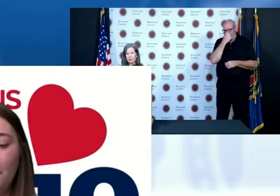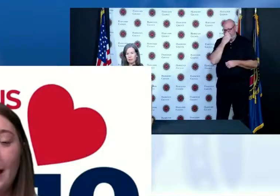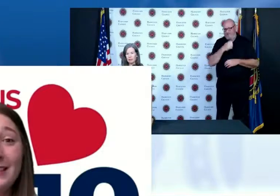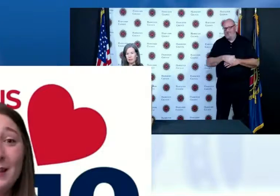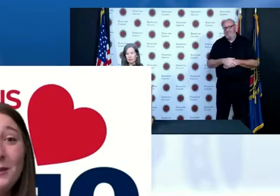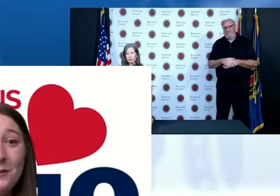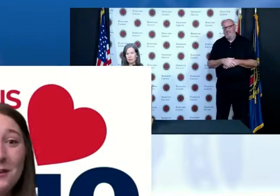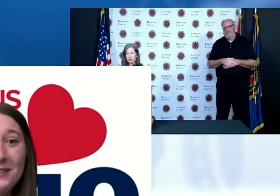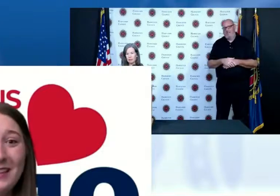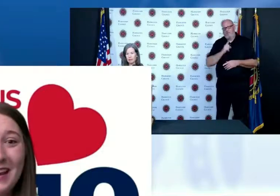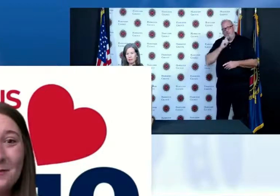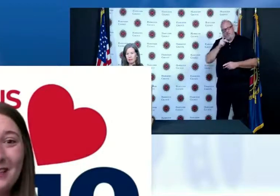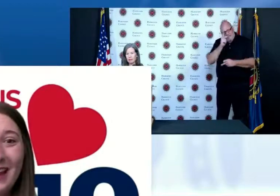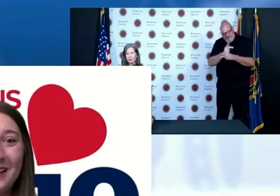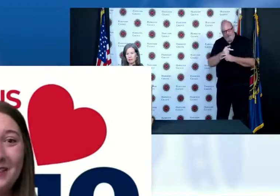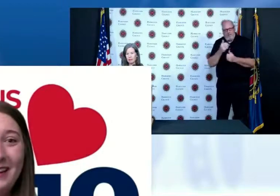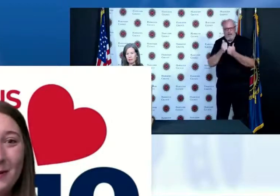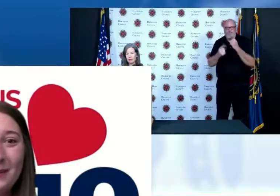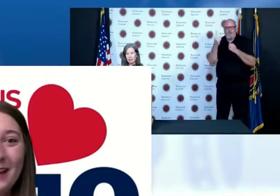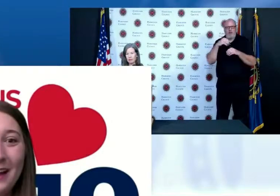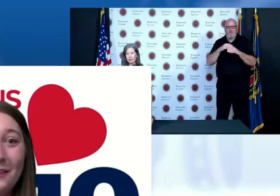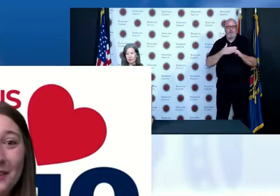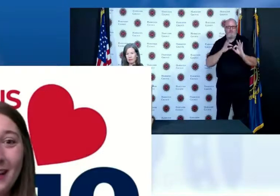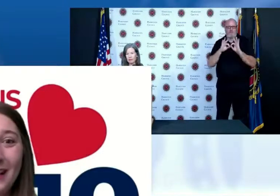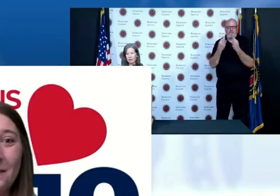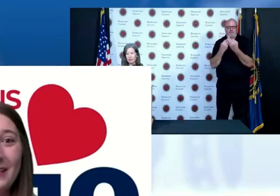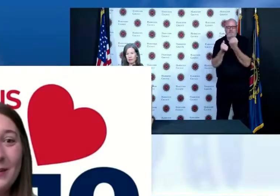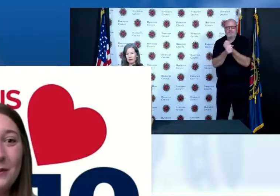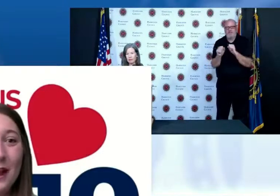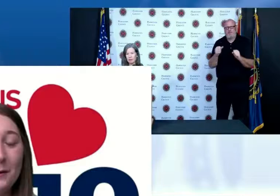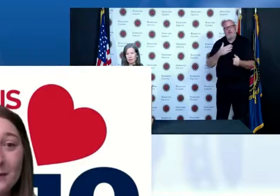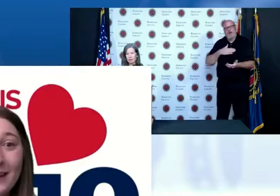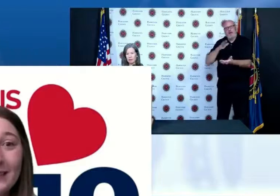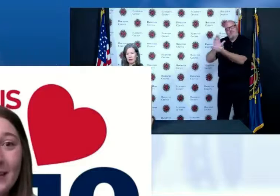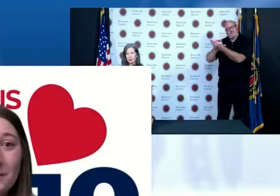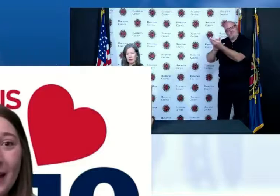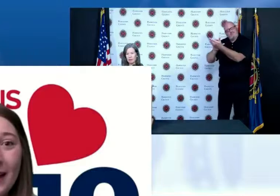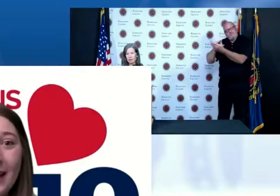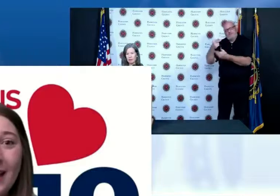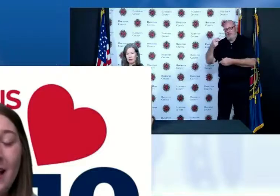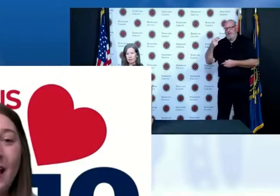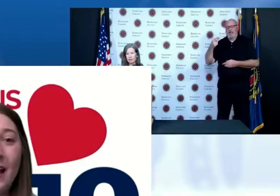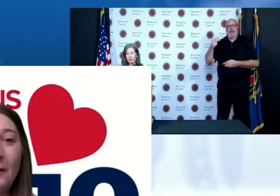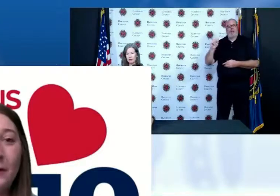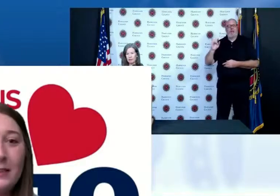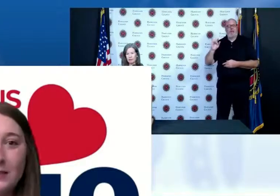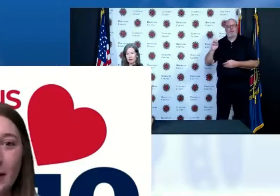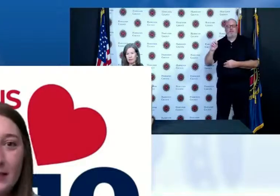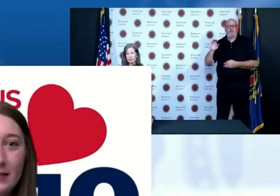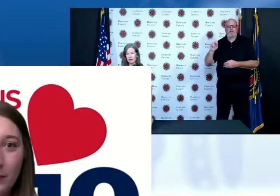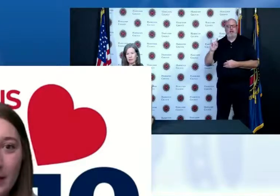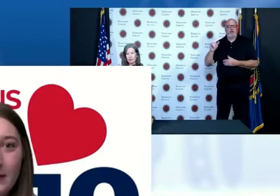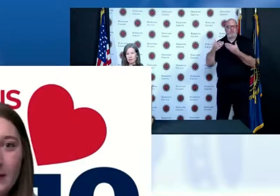and as a kudos to Hamilton County Public Health that's who I was vaccinated by I raced my siblings